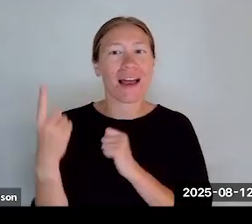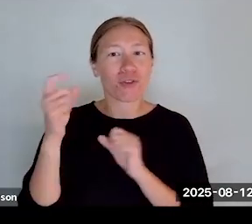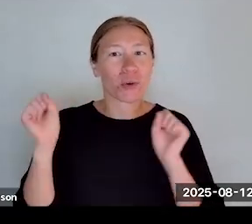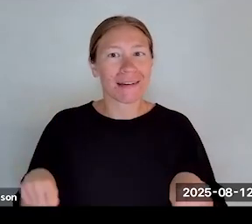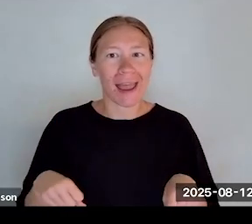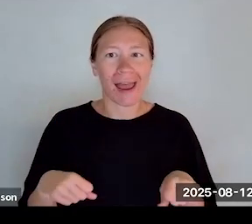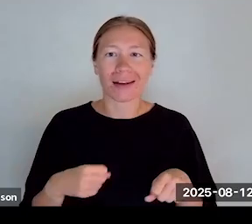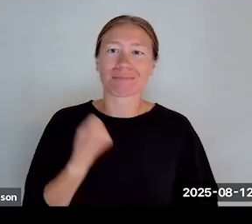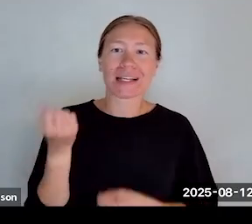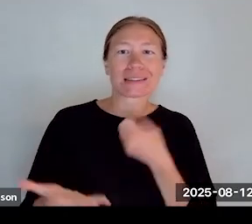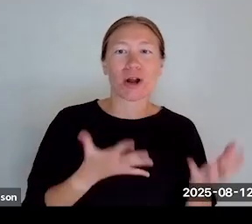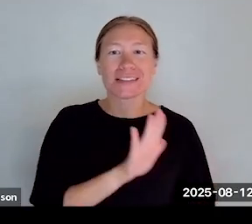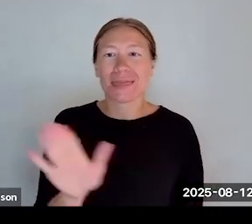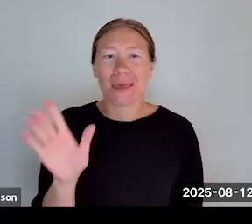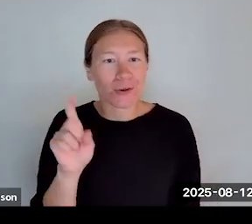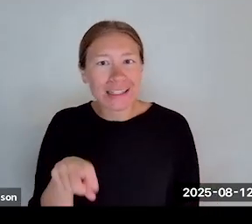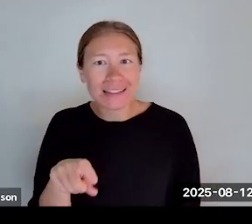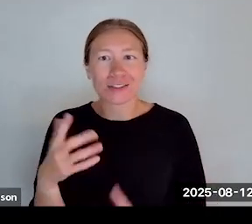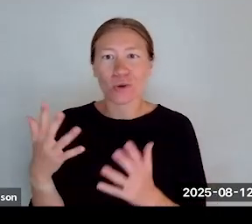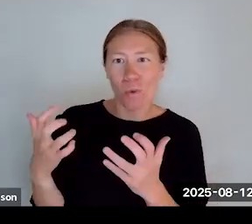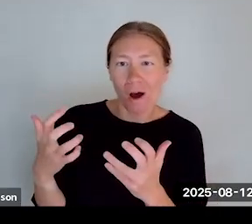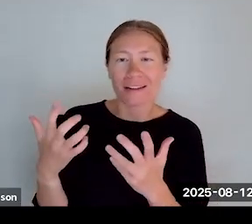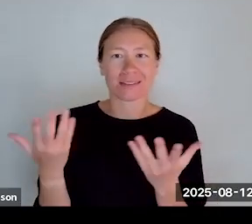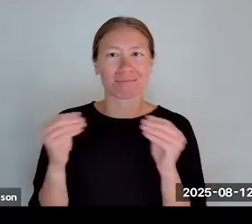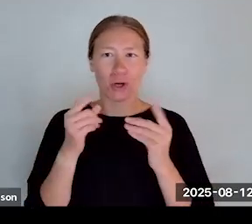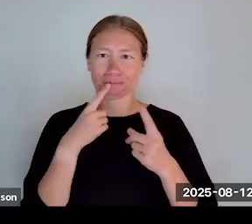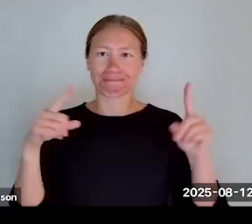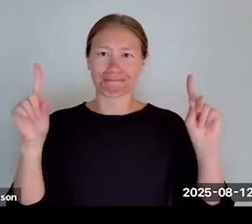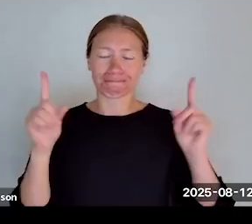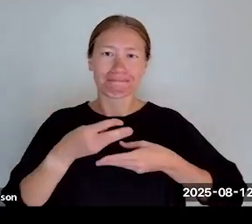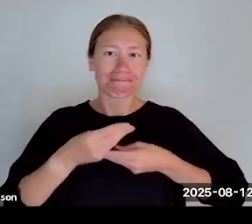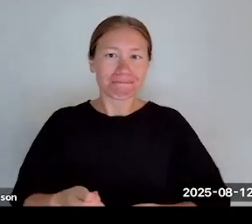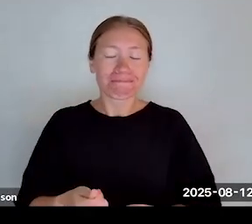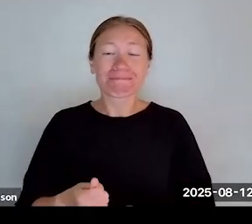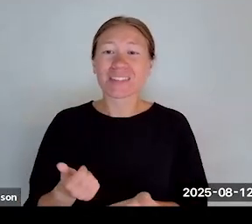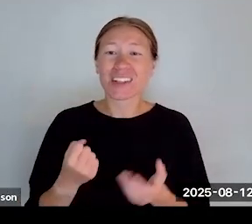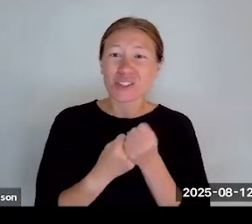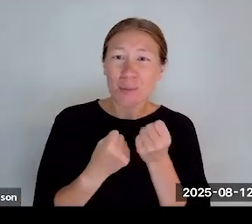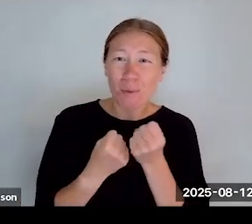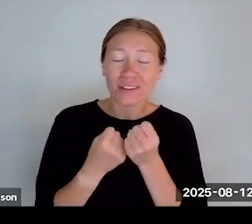wants, and ideas more effectively. This not only enhances understanding and collaboration,